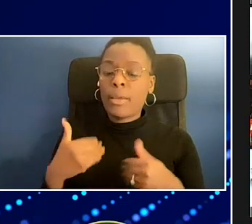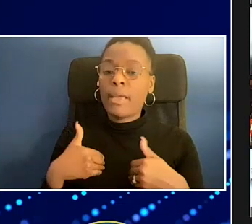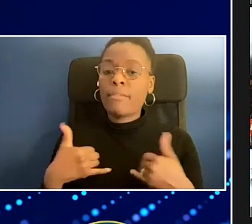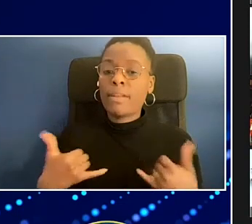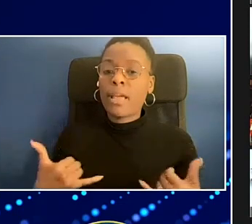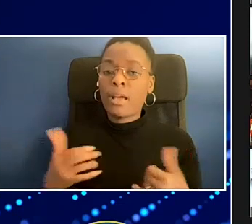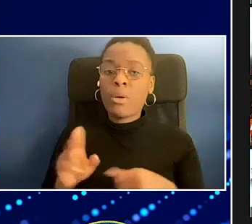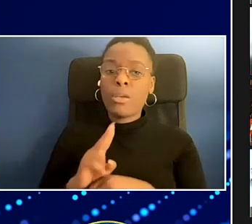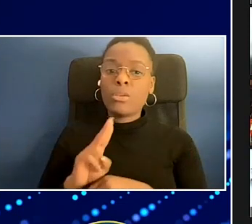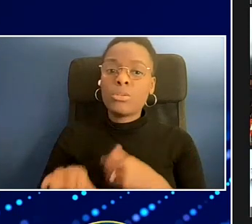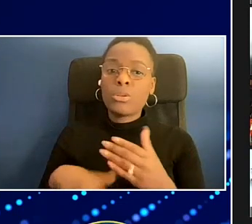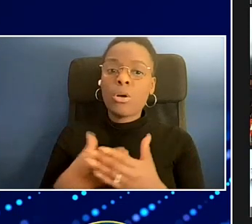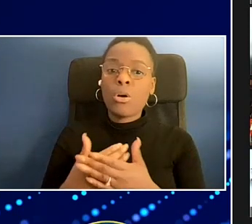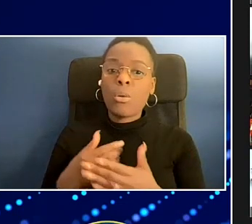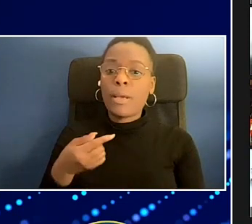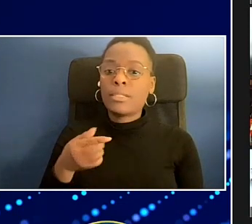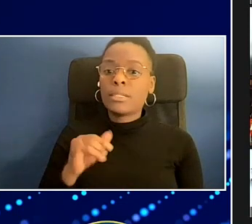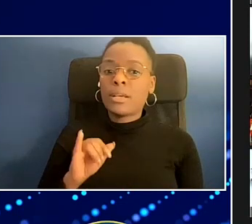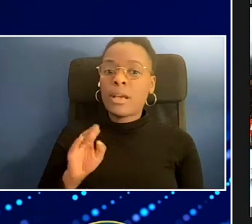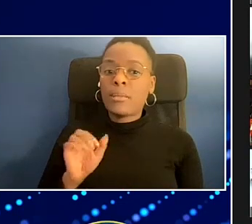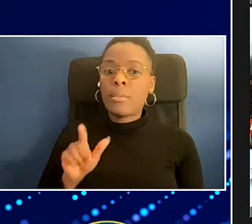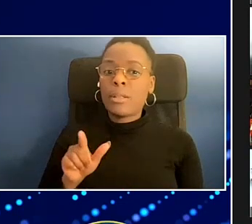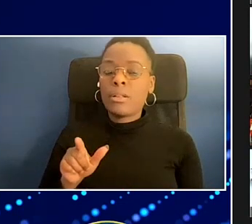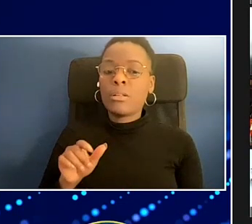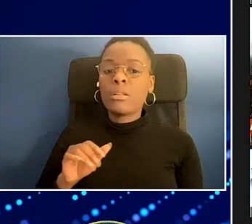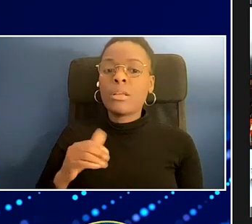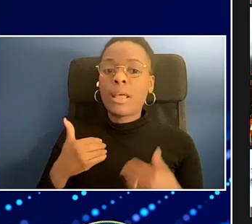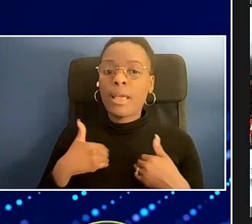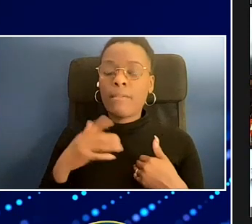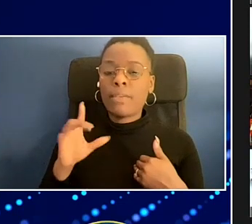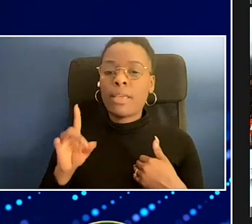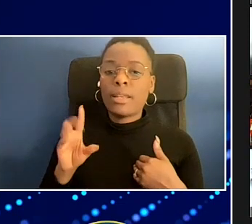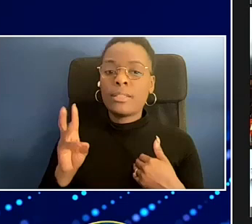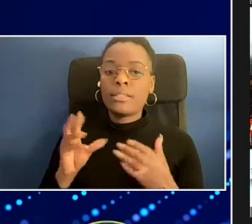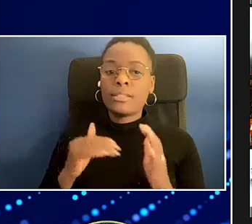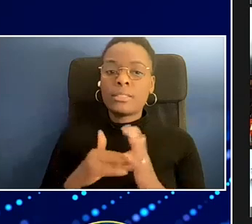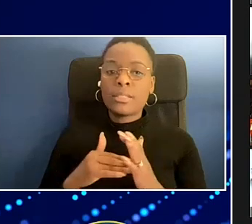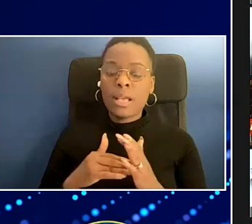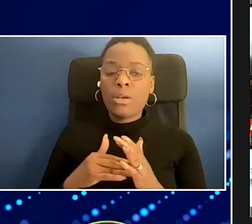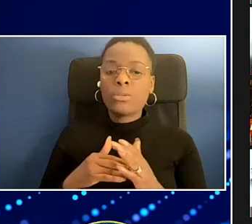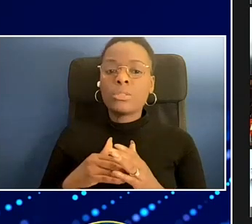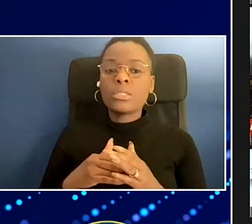and have $86,000 in student loans, including interest for my degree.